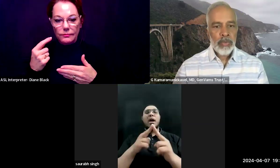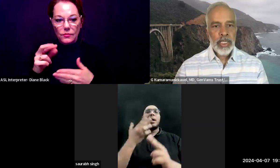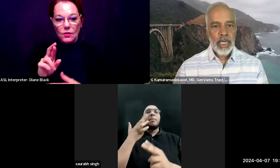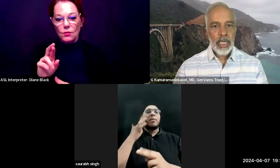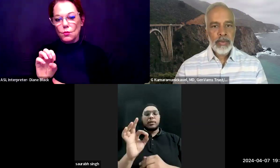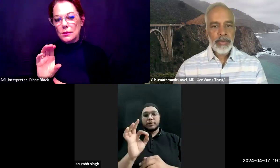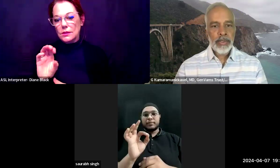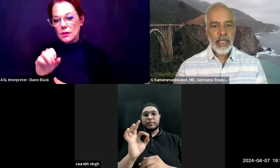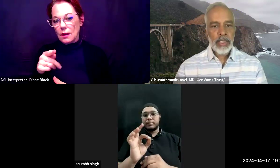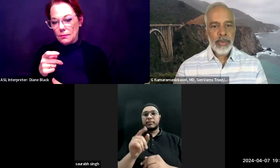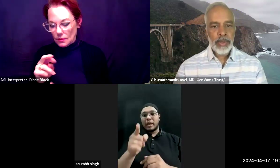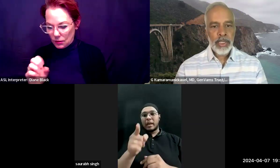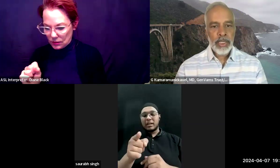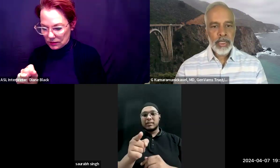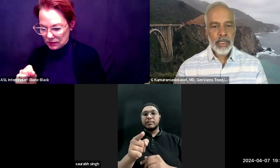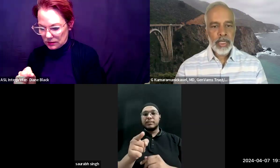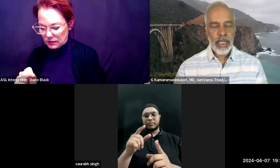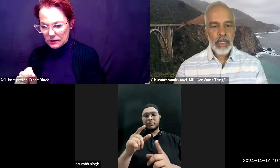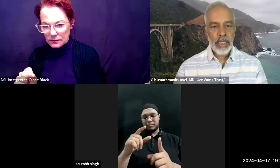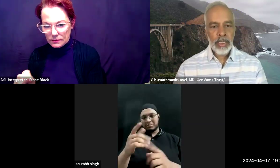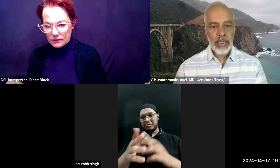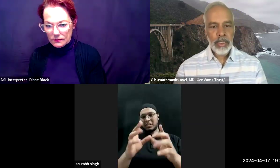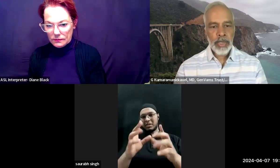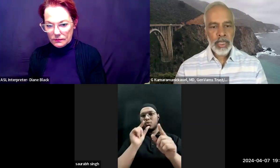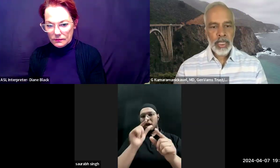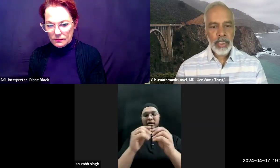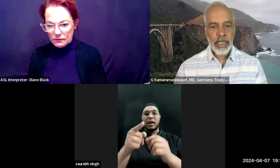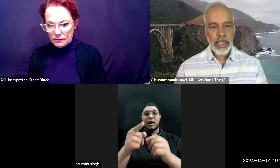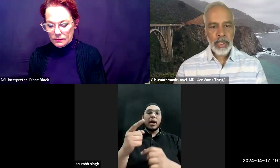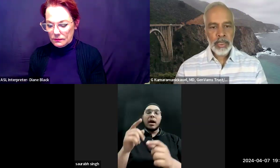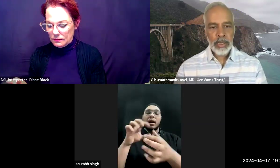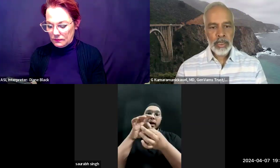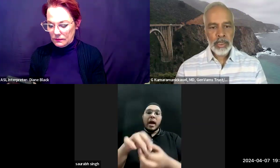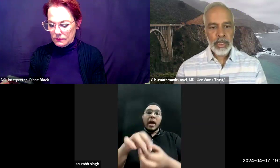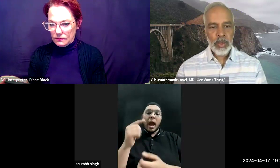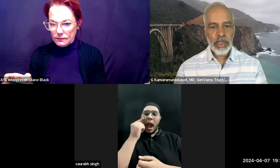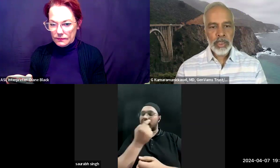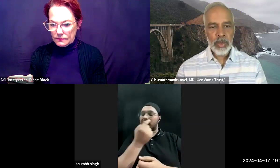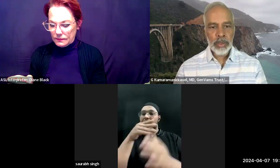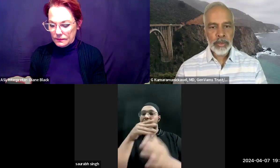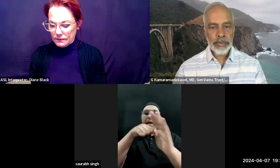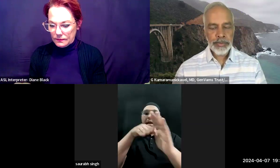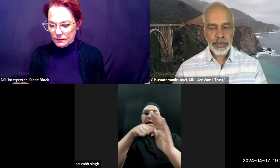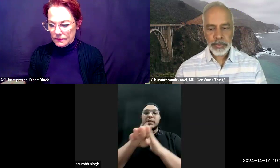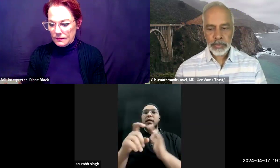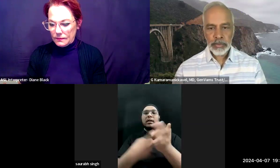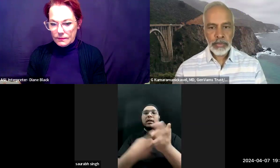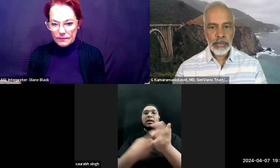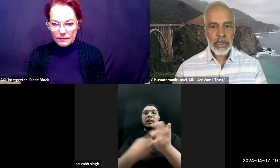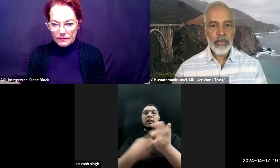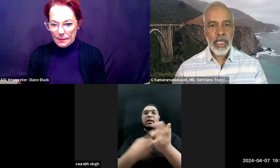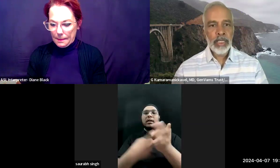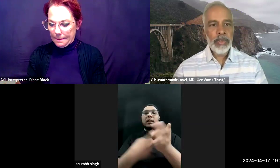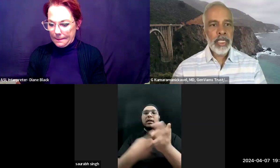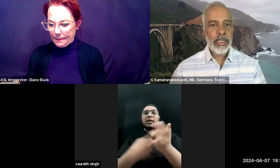that we have for the eye, particularly in the retina, is the RODS and CONES. We'll come to that